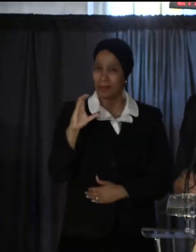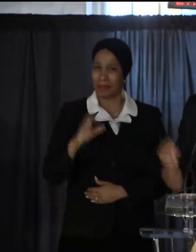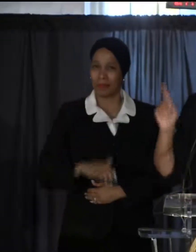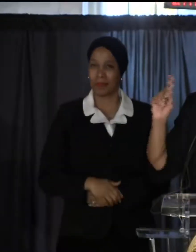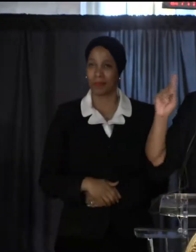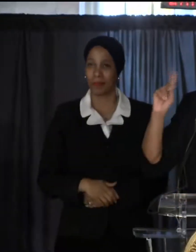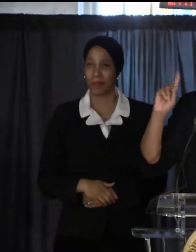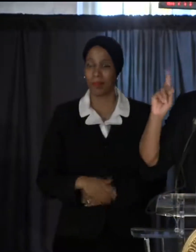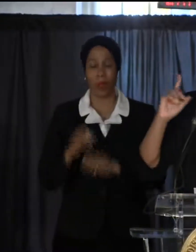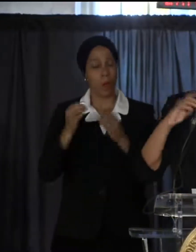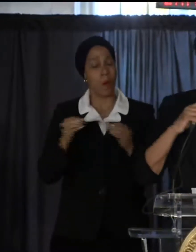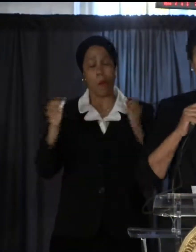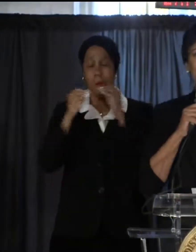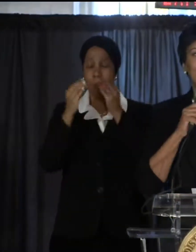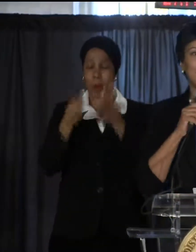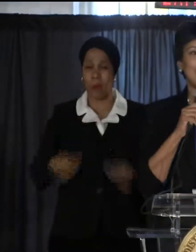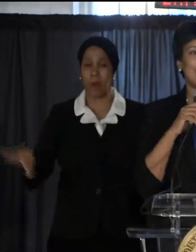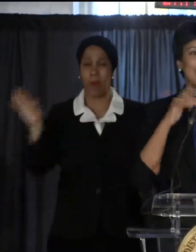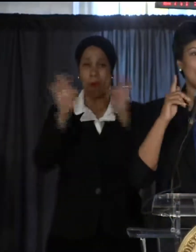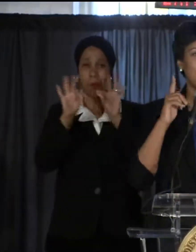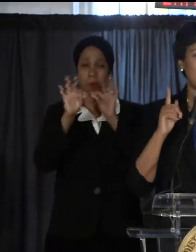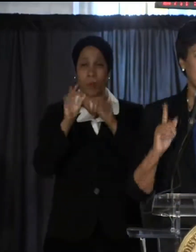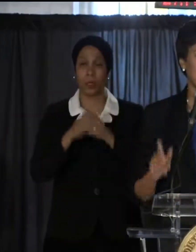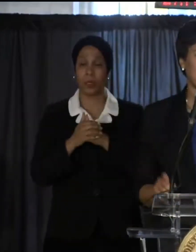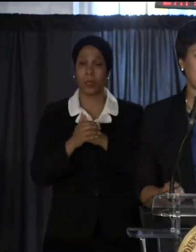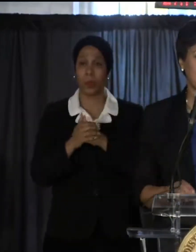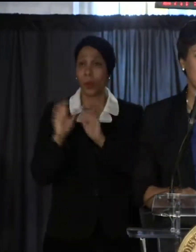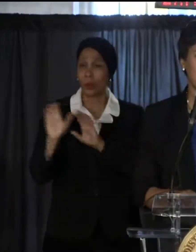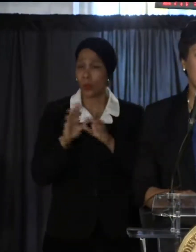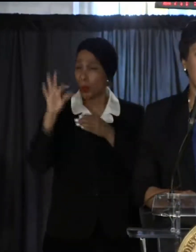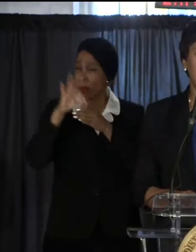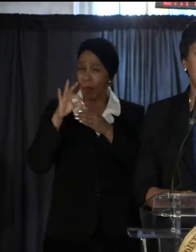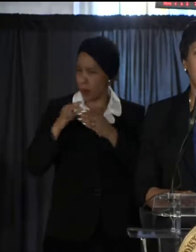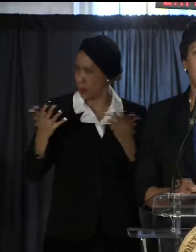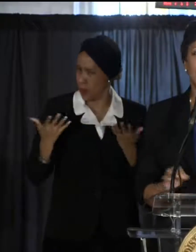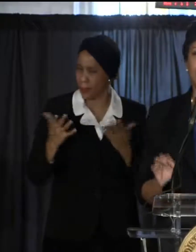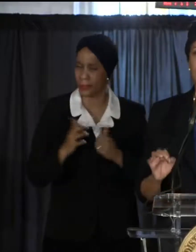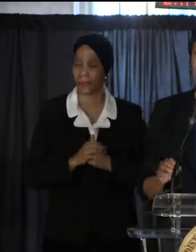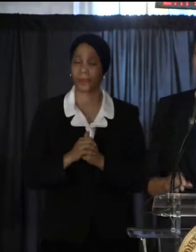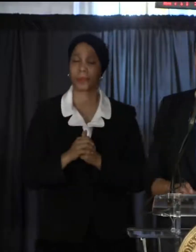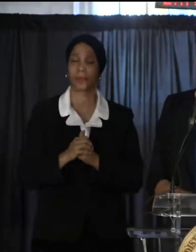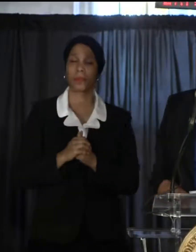BUT MORE IMPORTANTLY WHAT THEY DID WITH THOSE VOTES WAS TO SAY